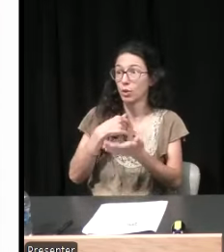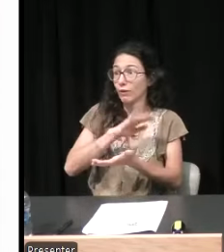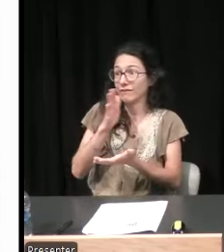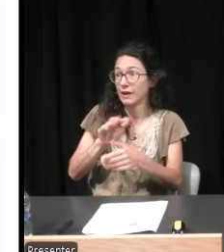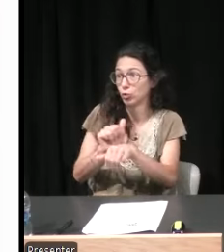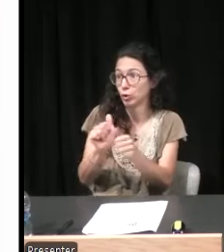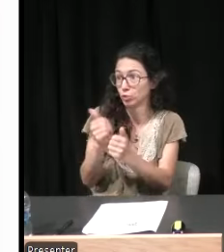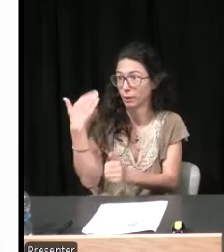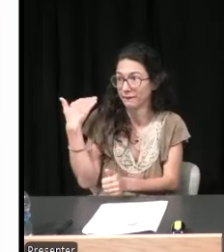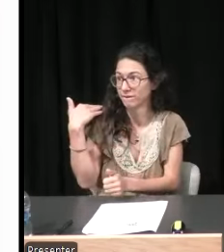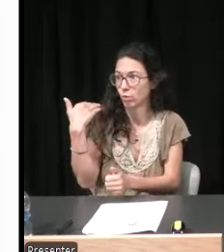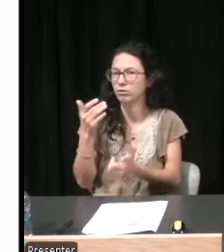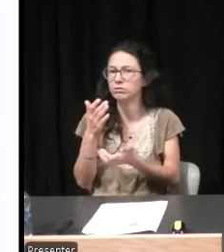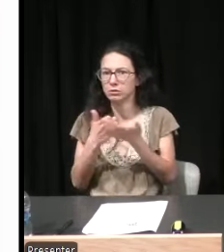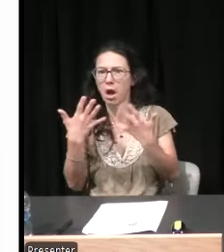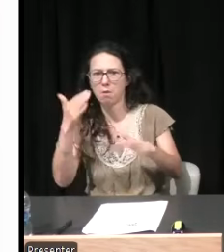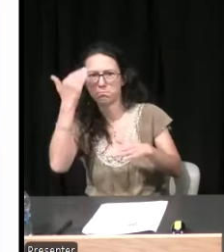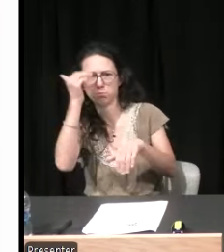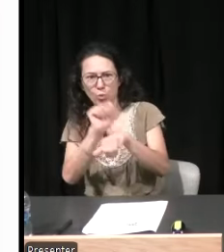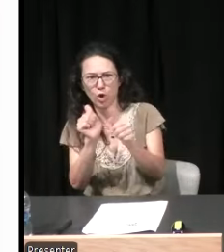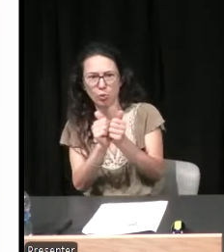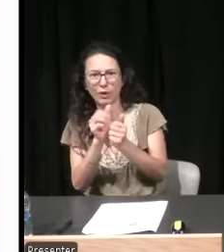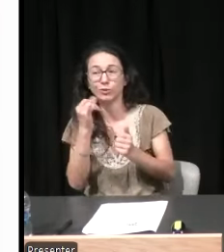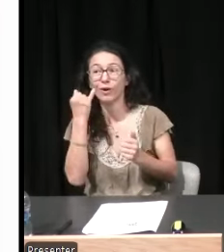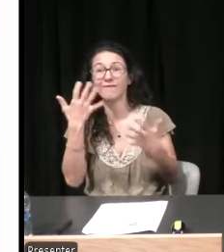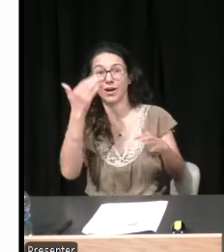the content if they understand us if we've never worked with that interpreter before